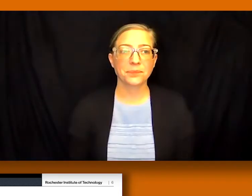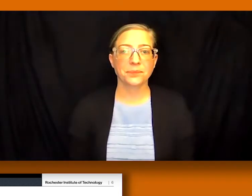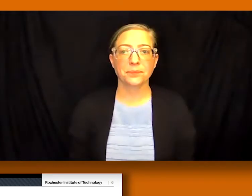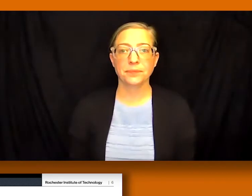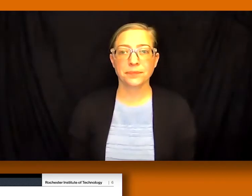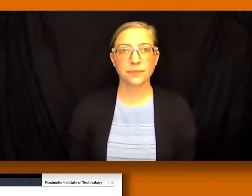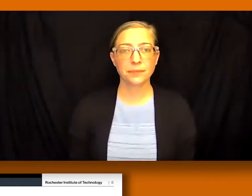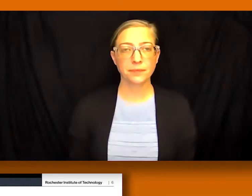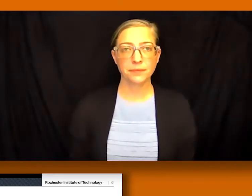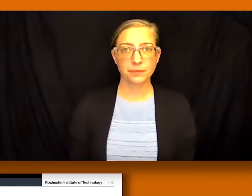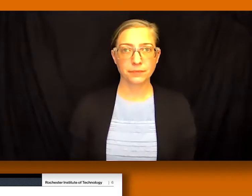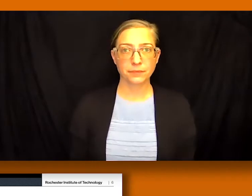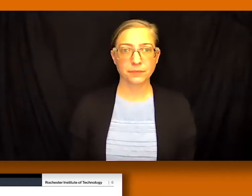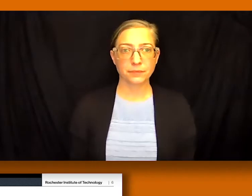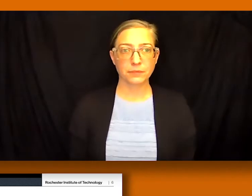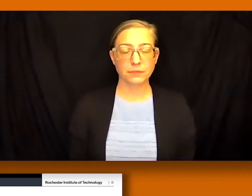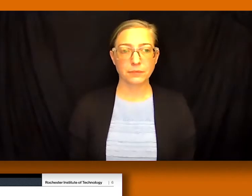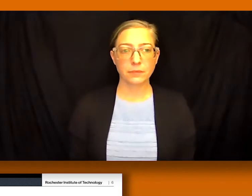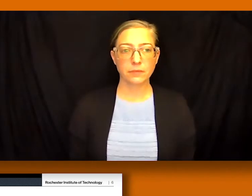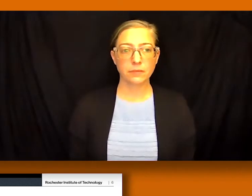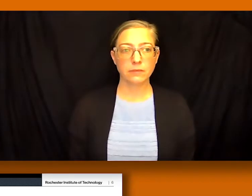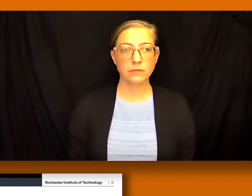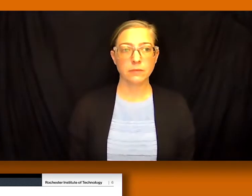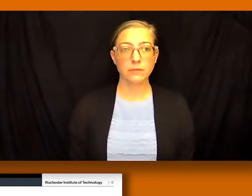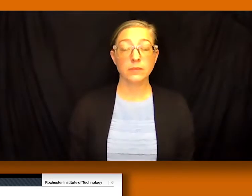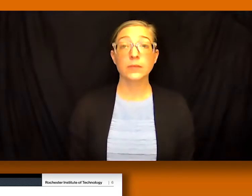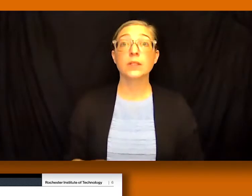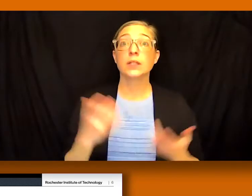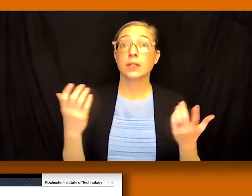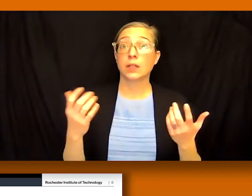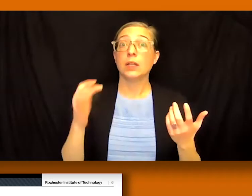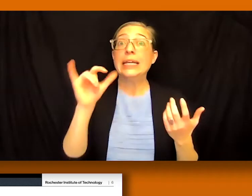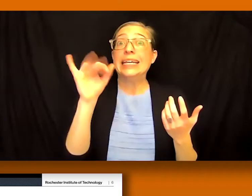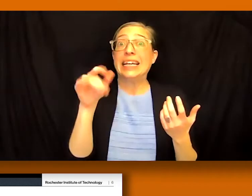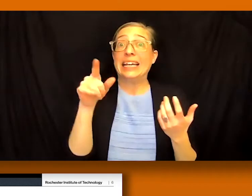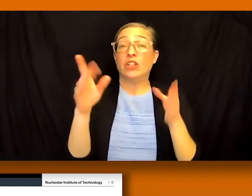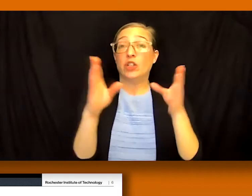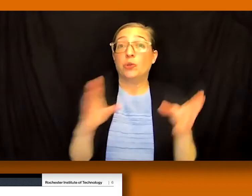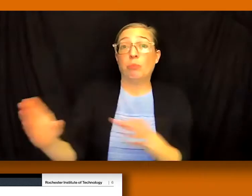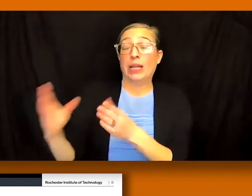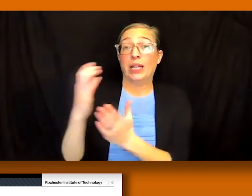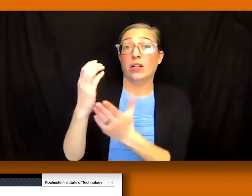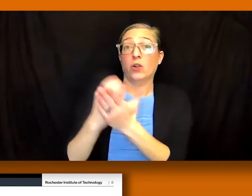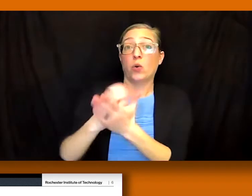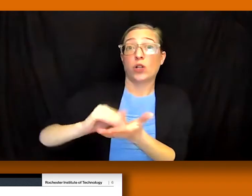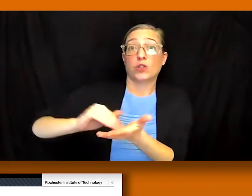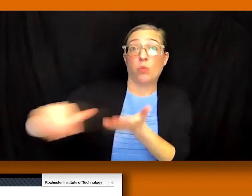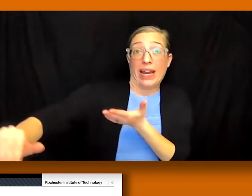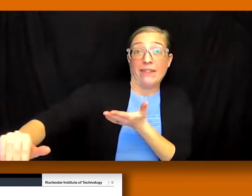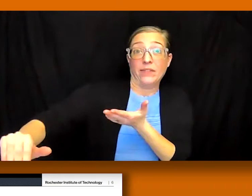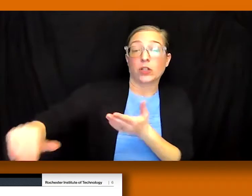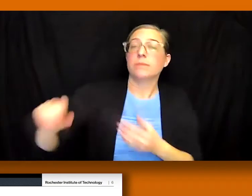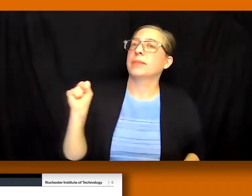If you plan to do this, SRS doesn't get involved. So please have those conversations internally